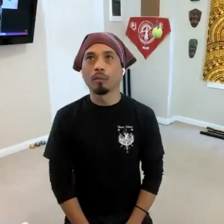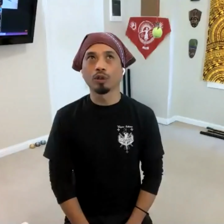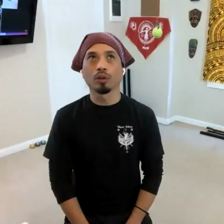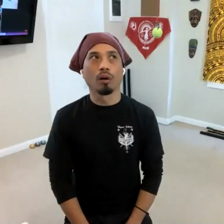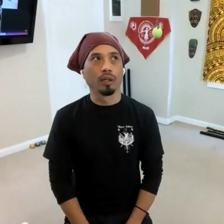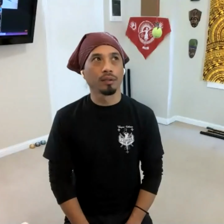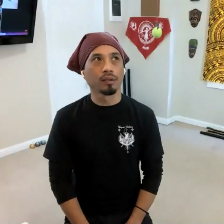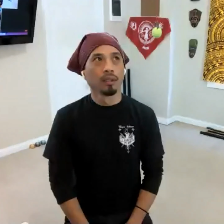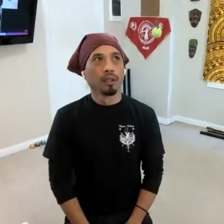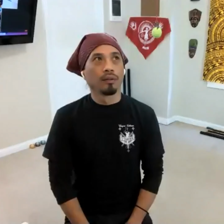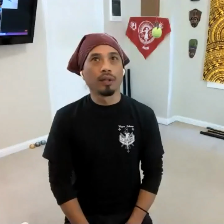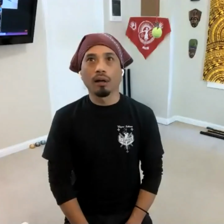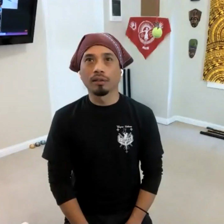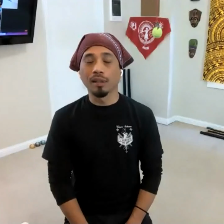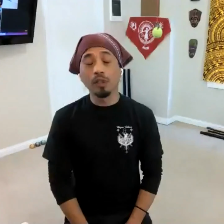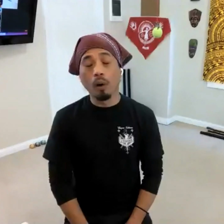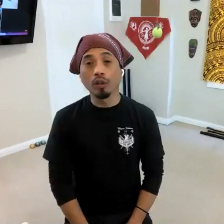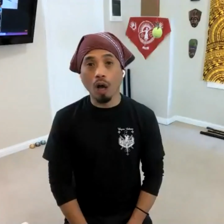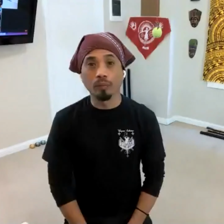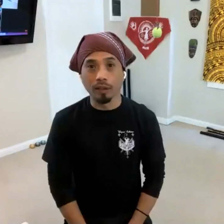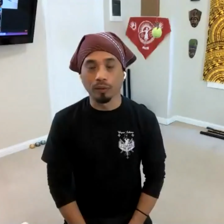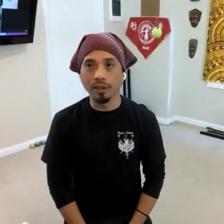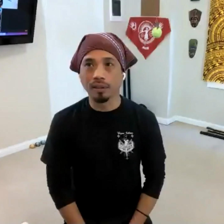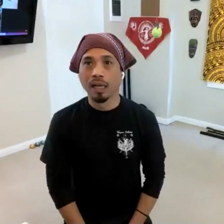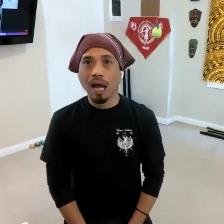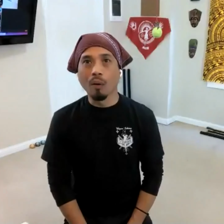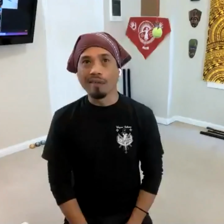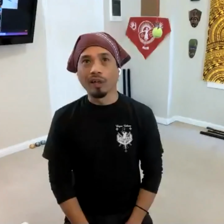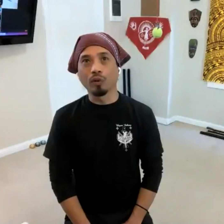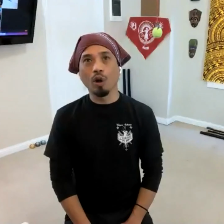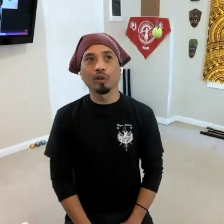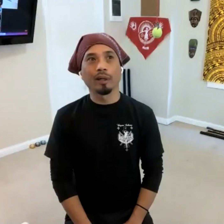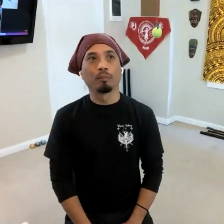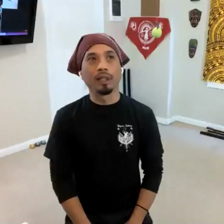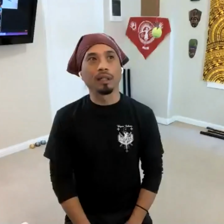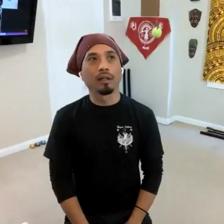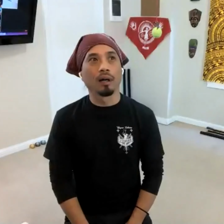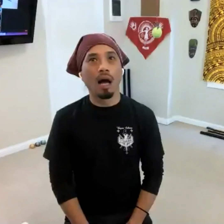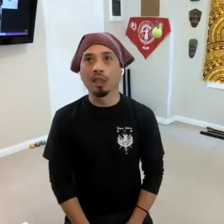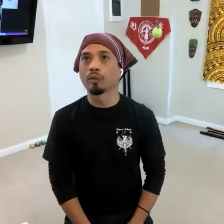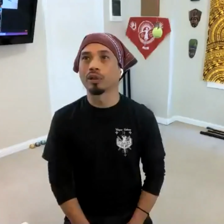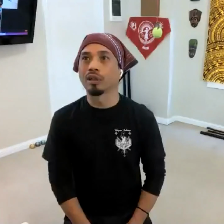IN TERMS OF AN ACTUAL MOVIE BASED ON THE FILIPINO MARTIAL ARTS, THERE ARE SOME SMALL DOCUMENTARIES.